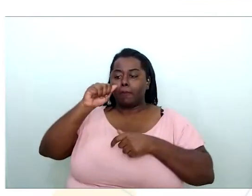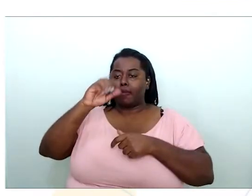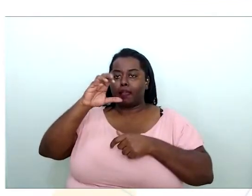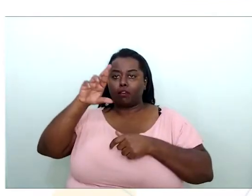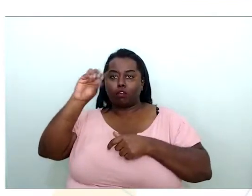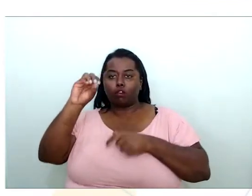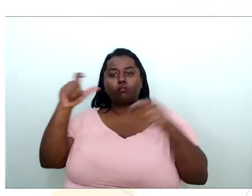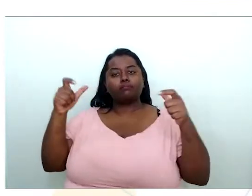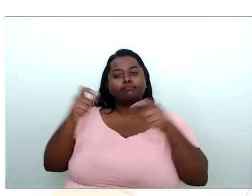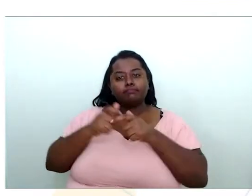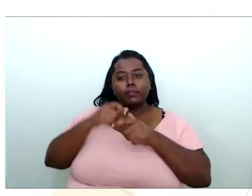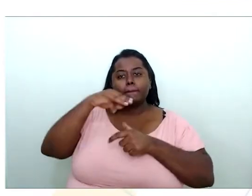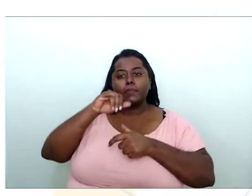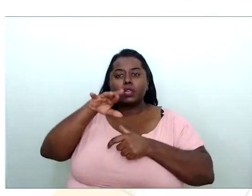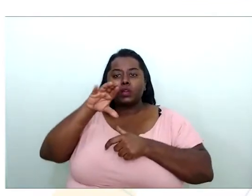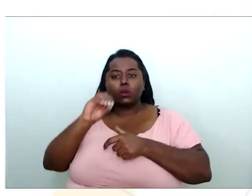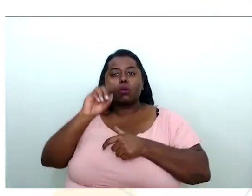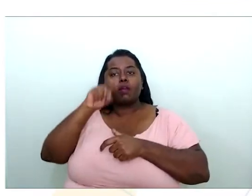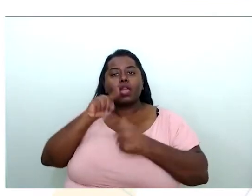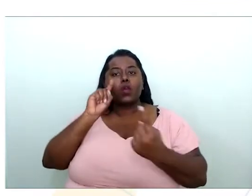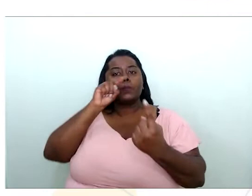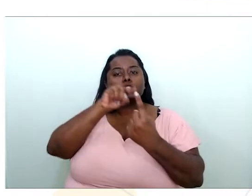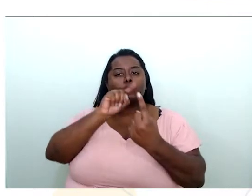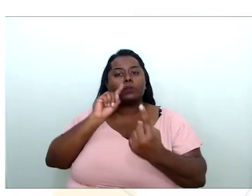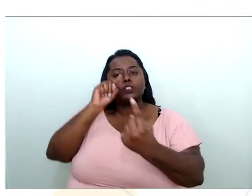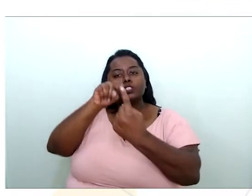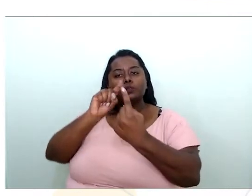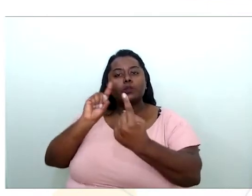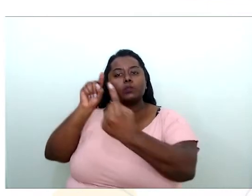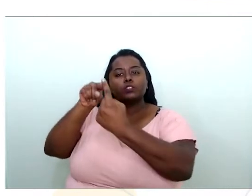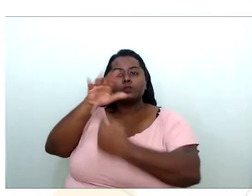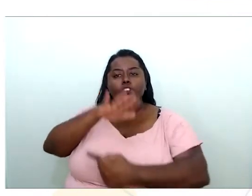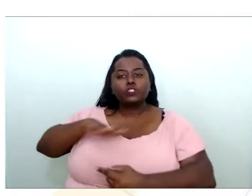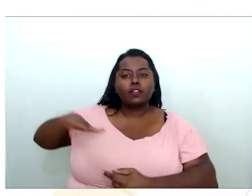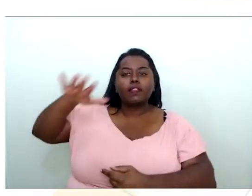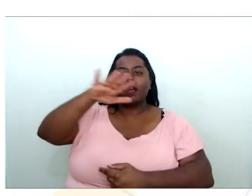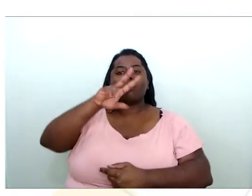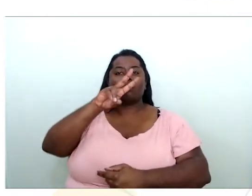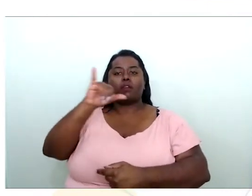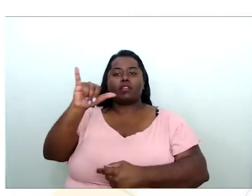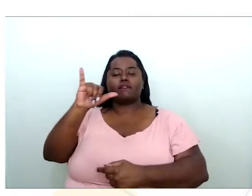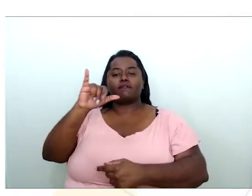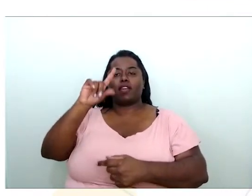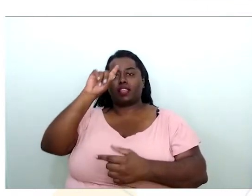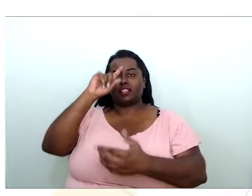micro level then those commitments that are big broad goals will drop down to